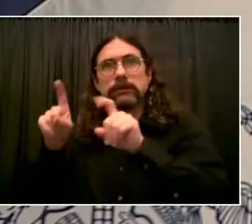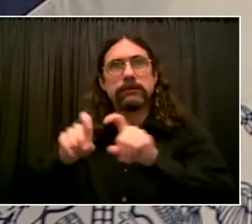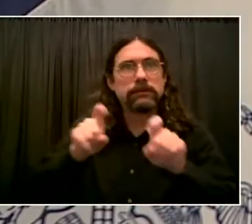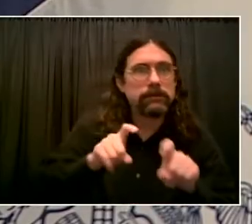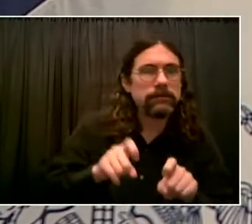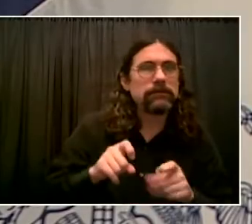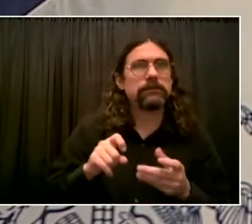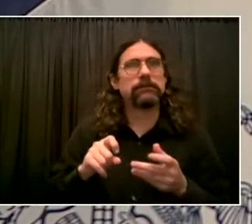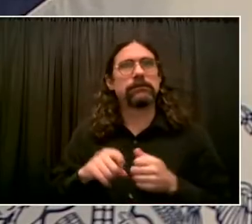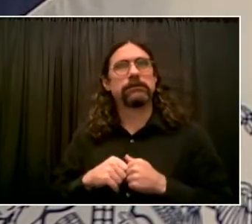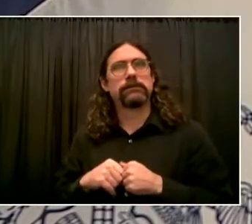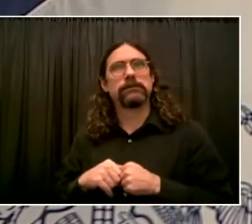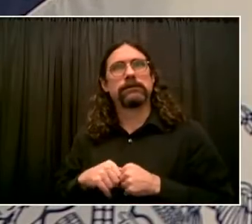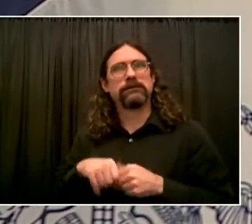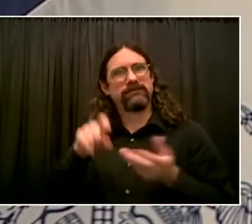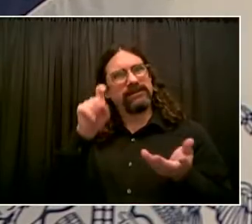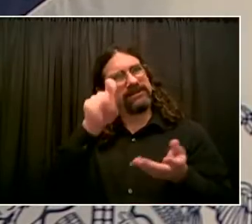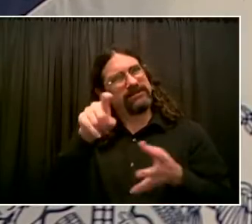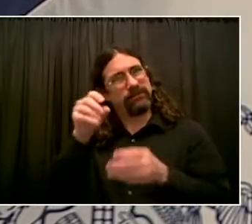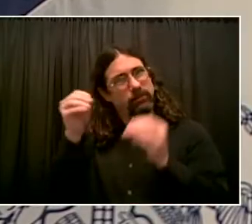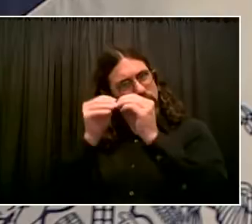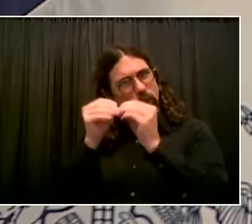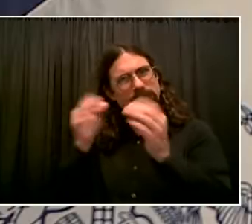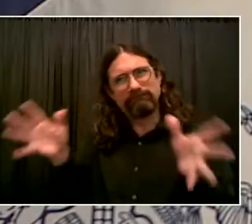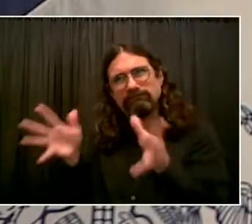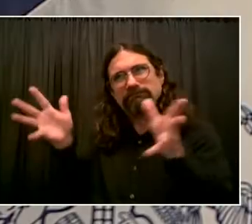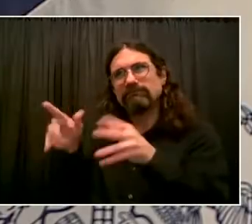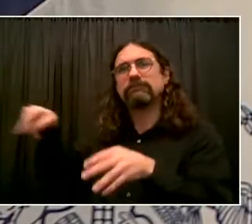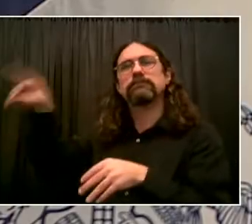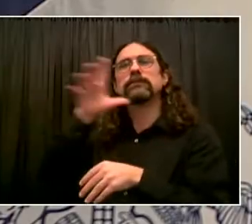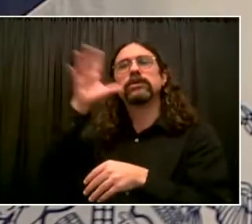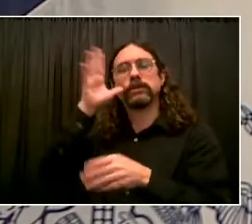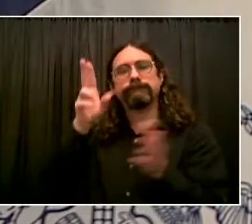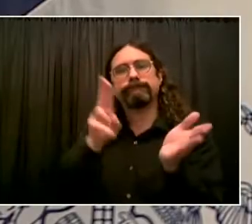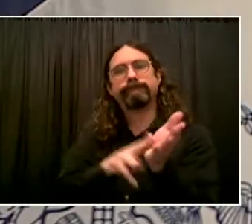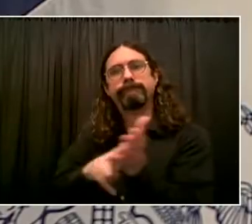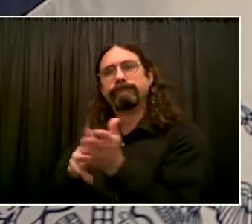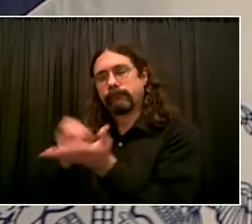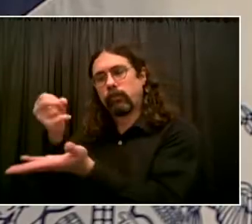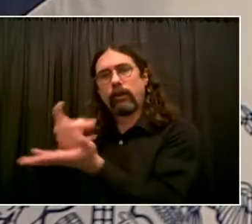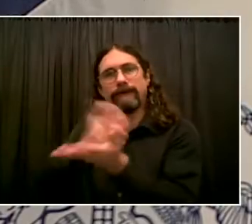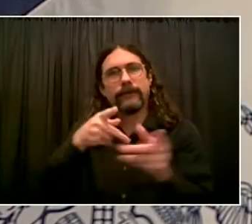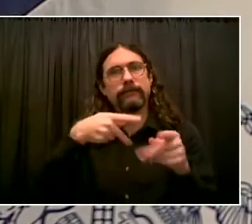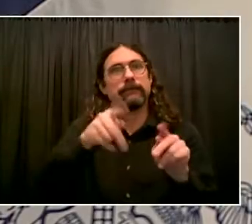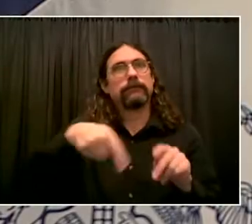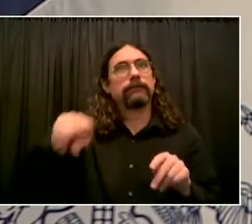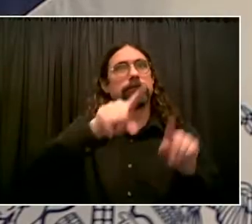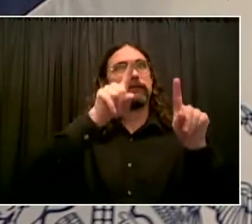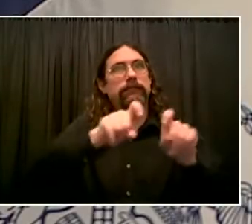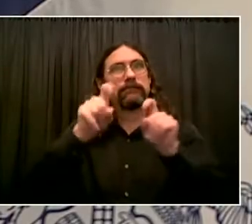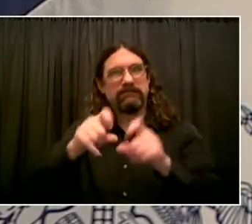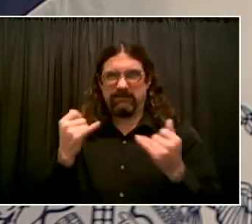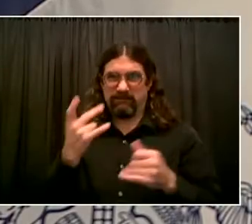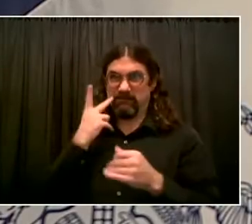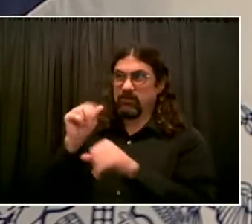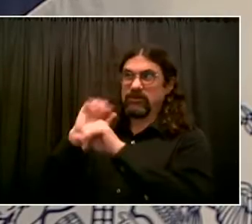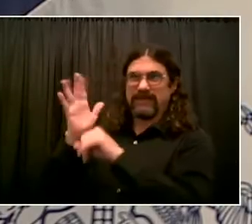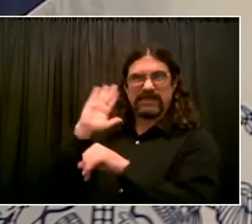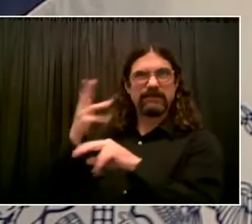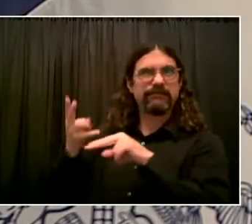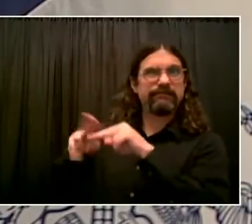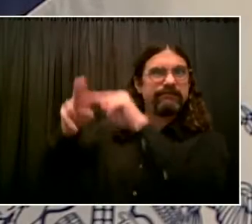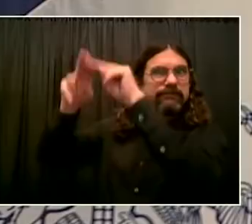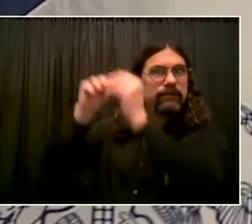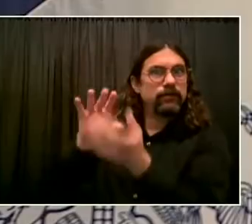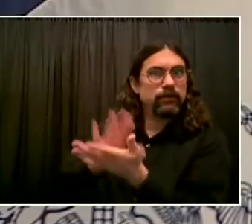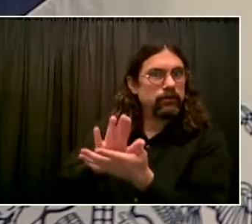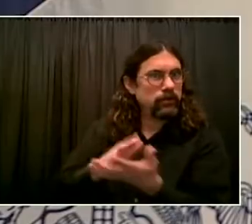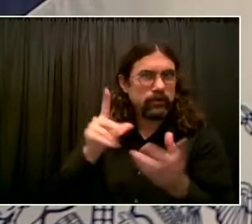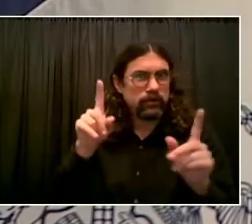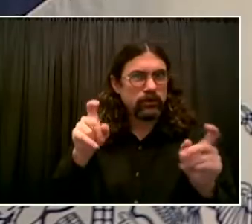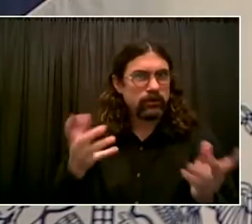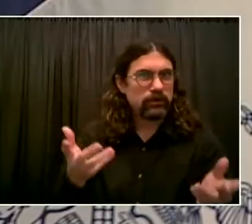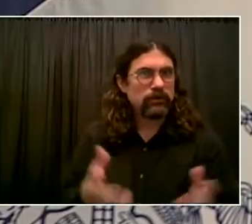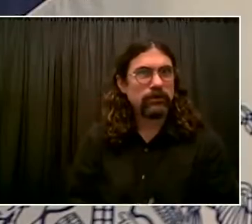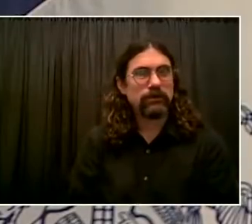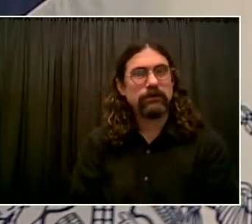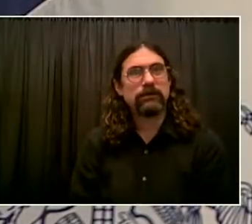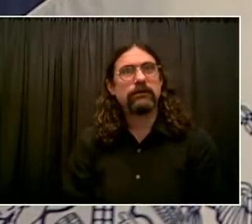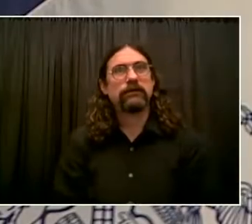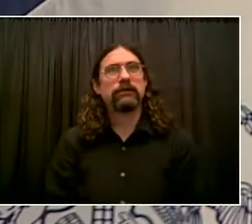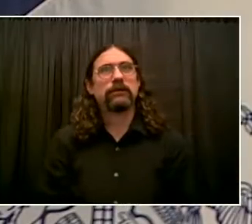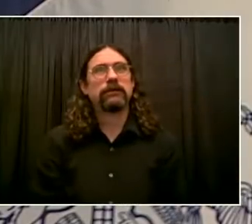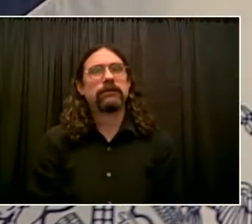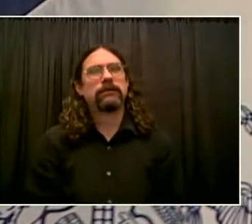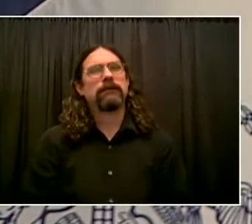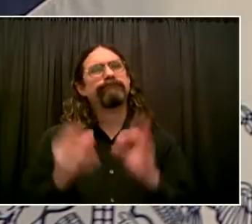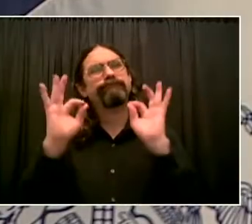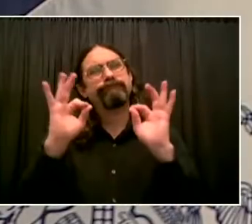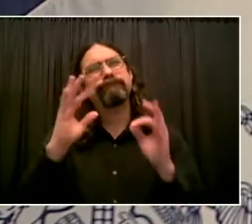AUTHORIZATIONS FROM PARENTS?